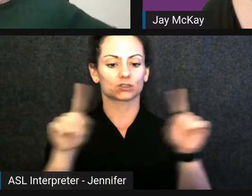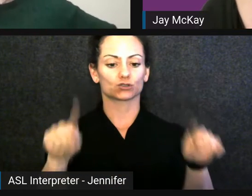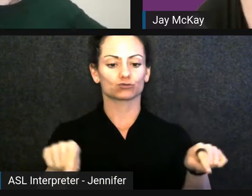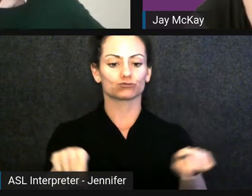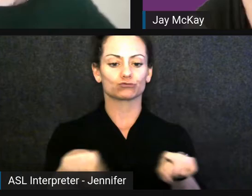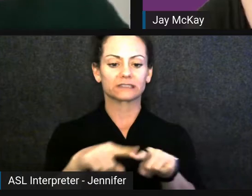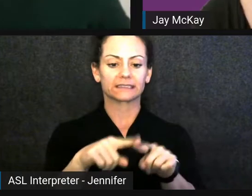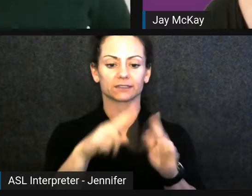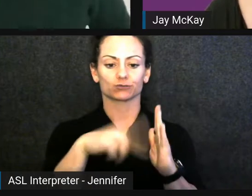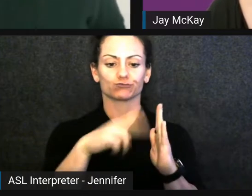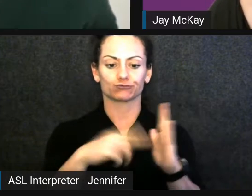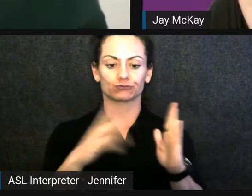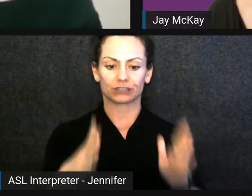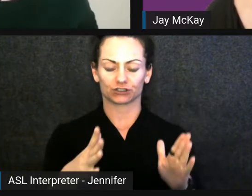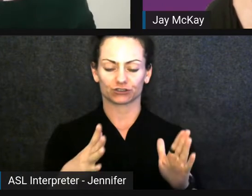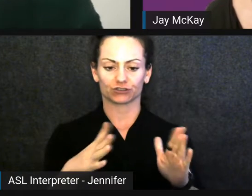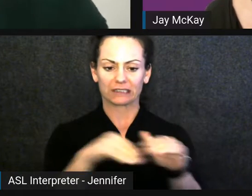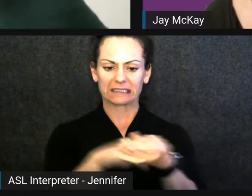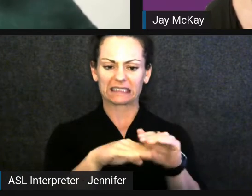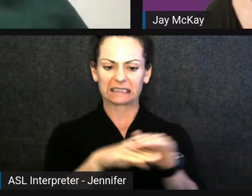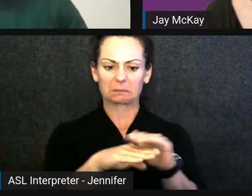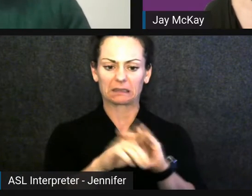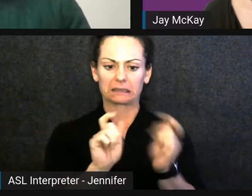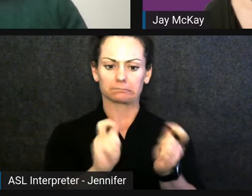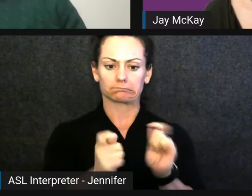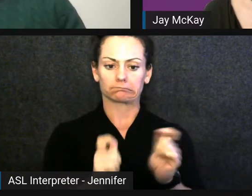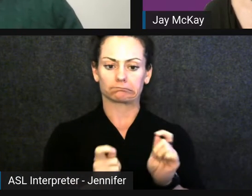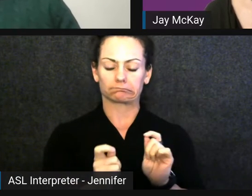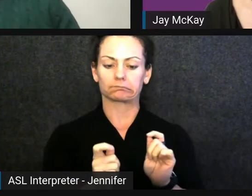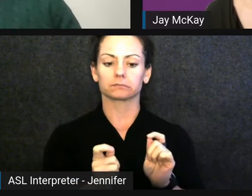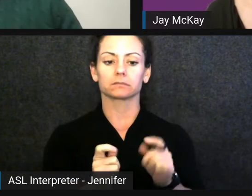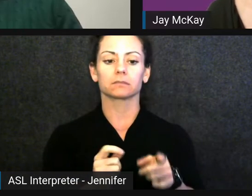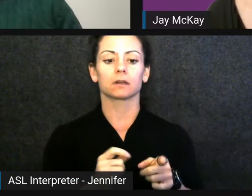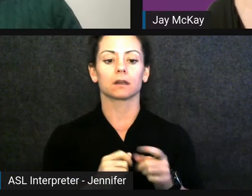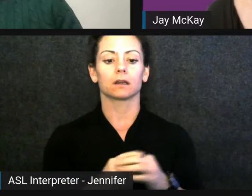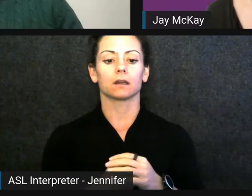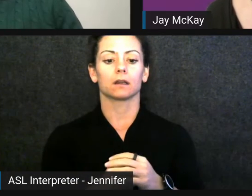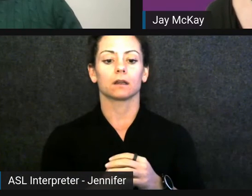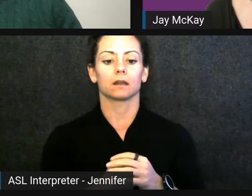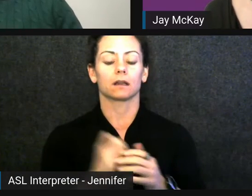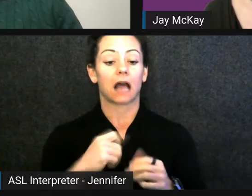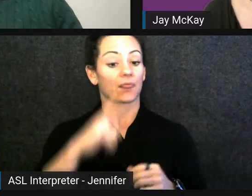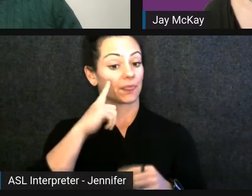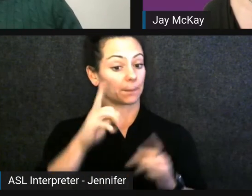Well, I think it's important to keep the right structure.